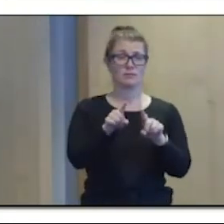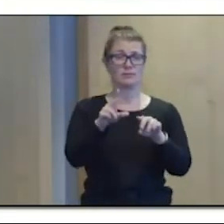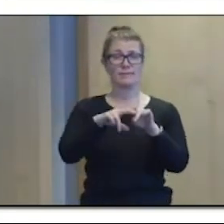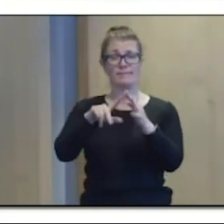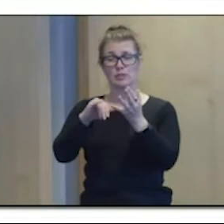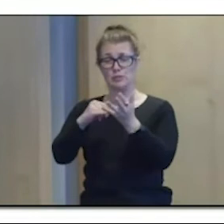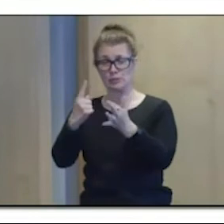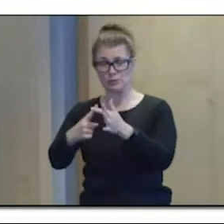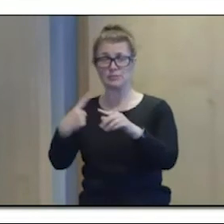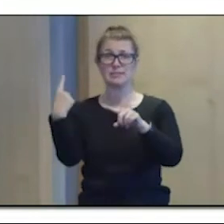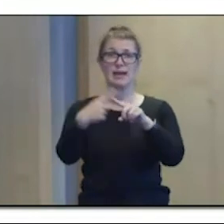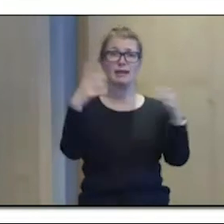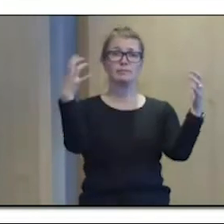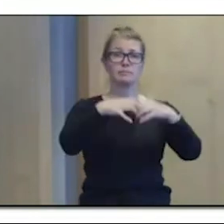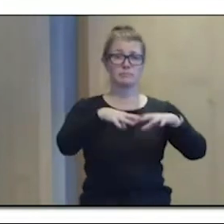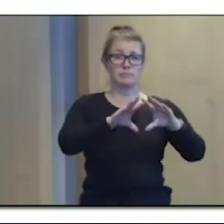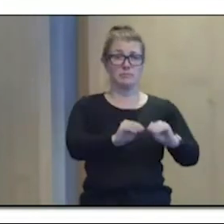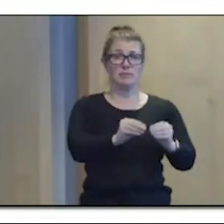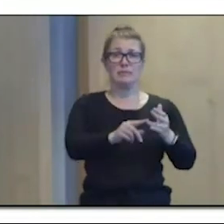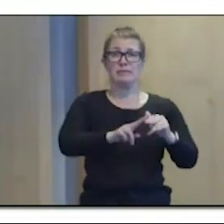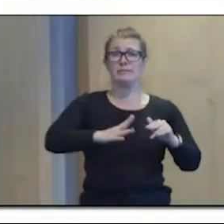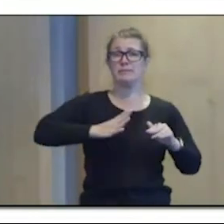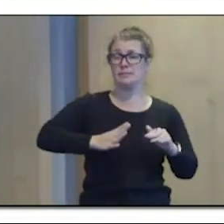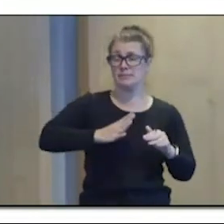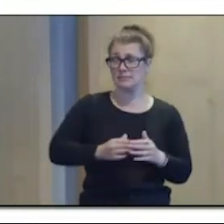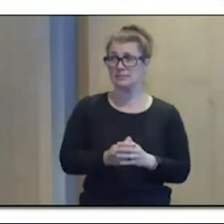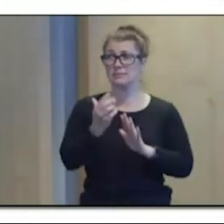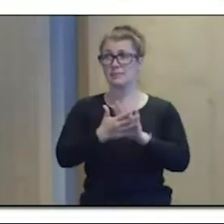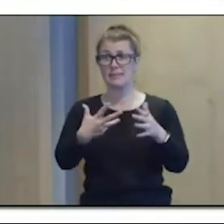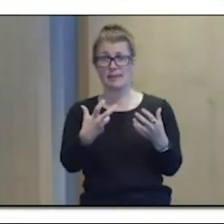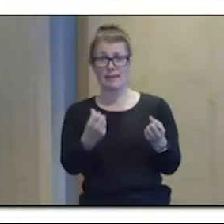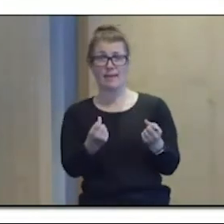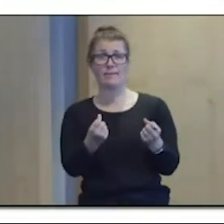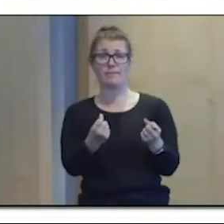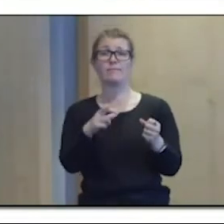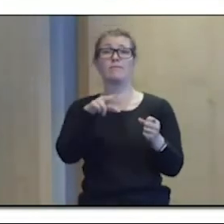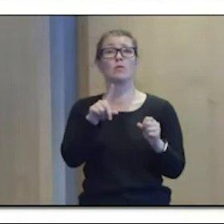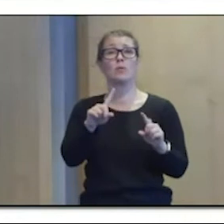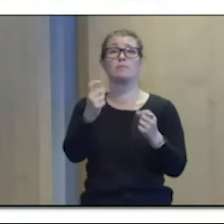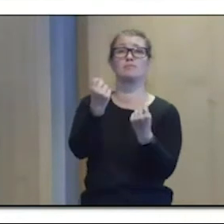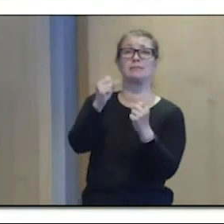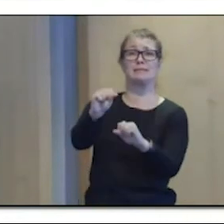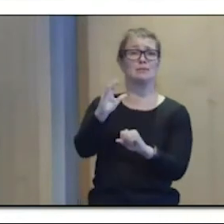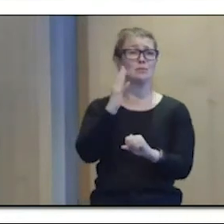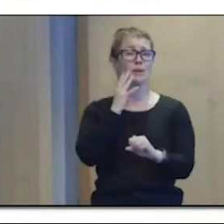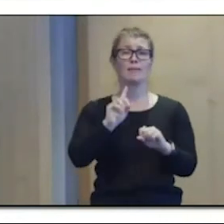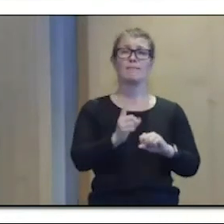the things that operated to protect customers on that first Australia day incident in 2018,